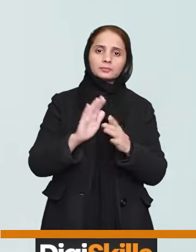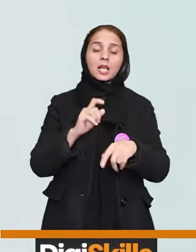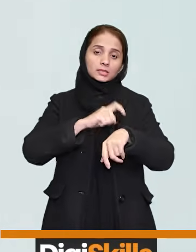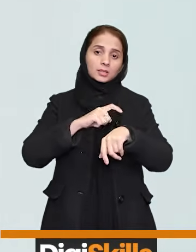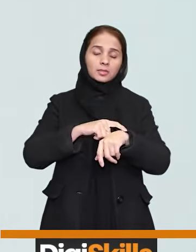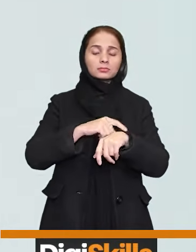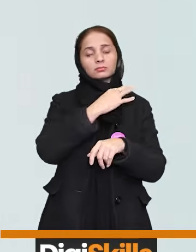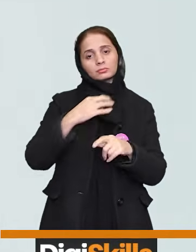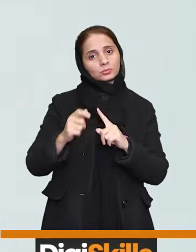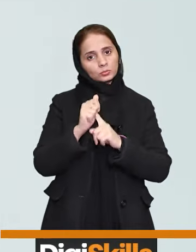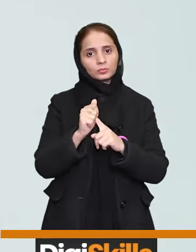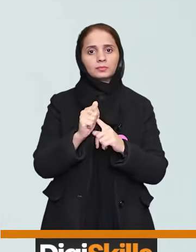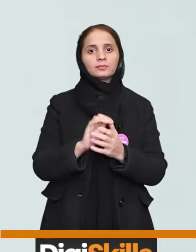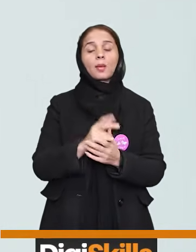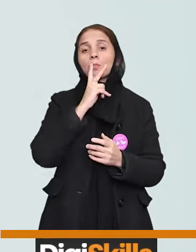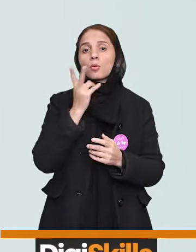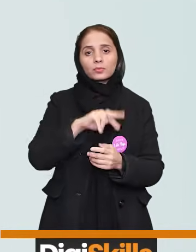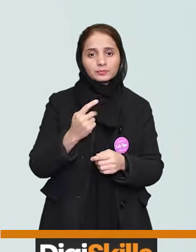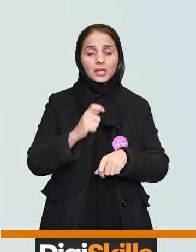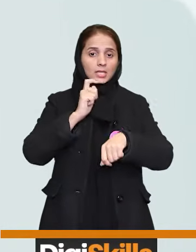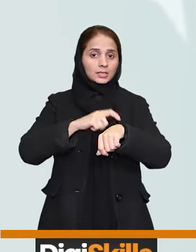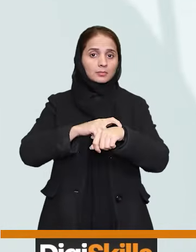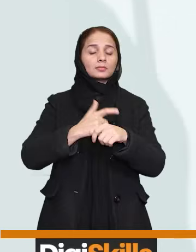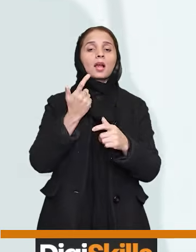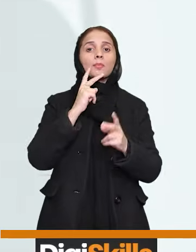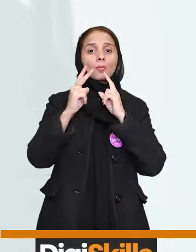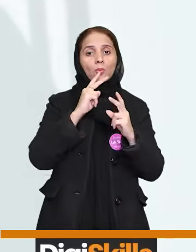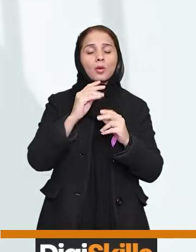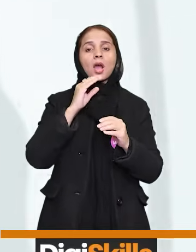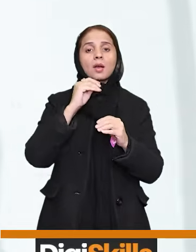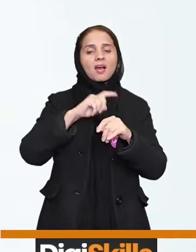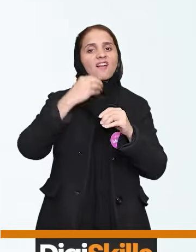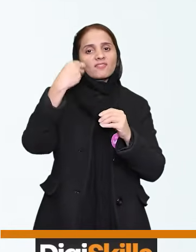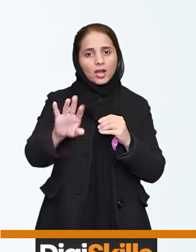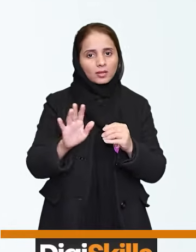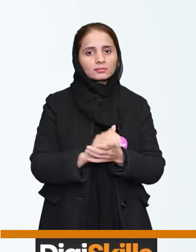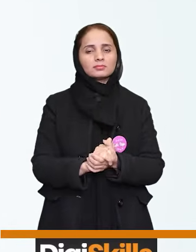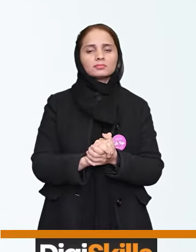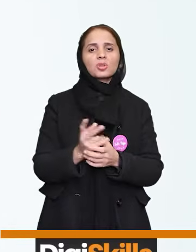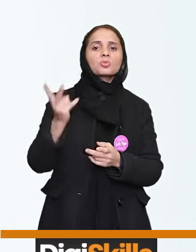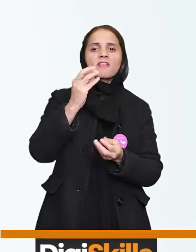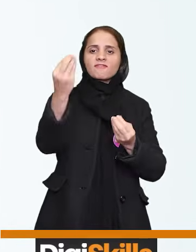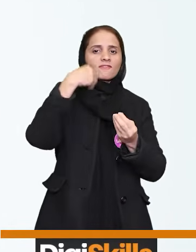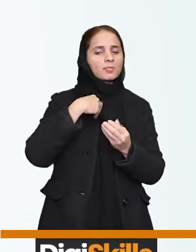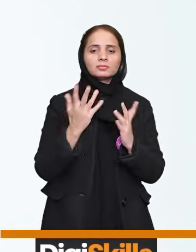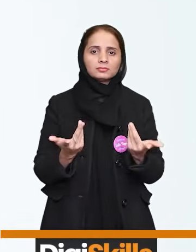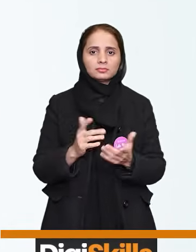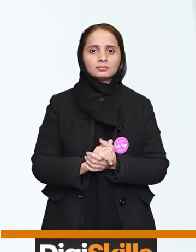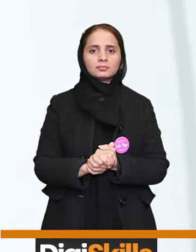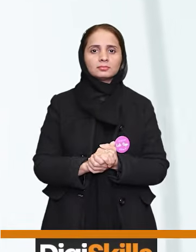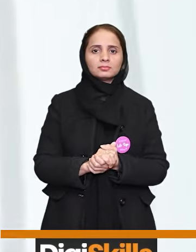Because once you missed the time, it does not turn around.